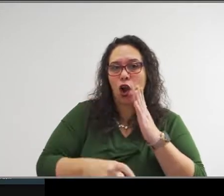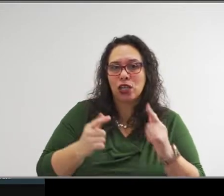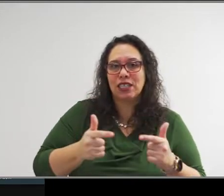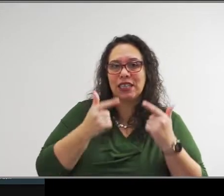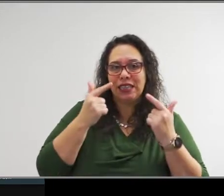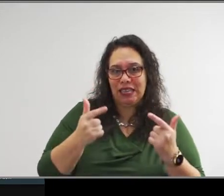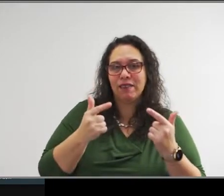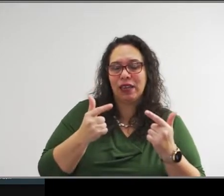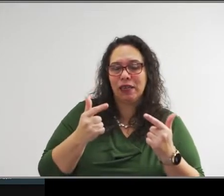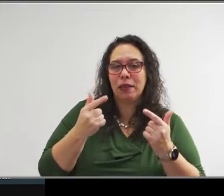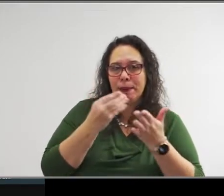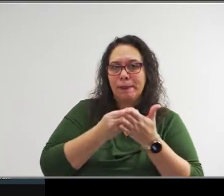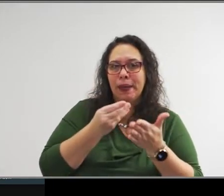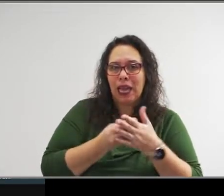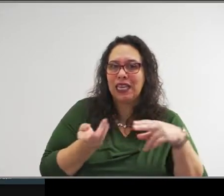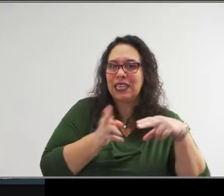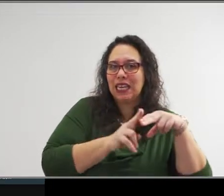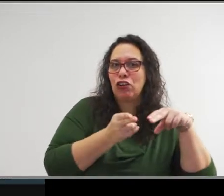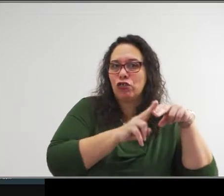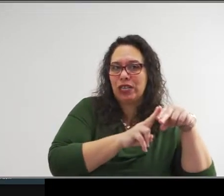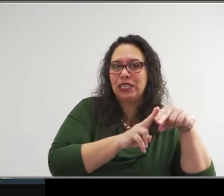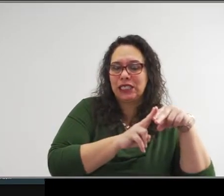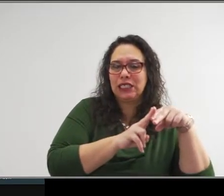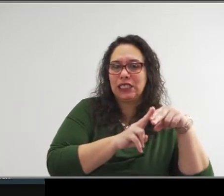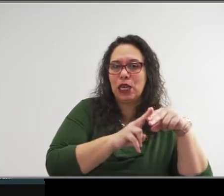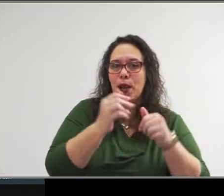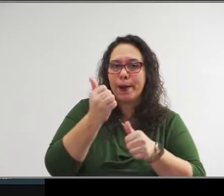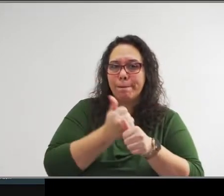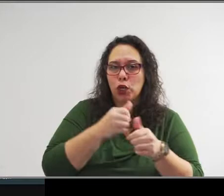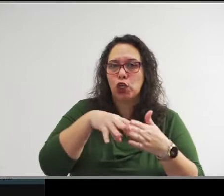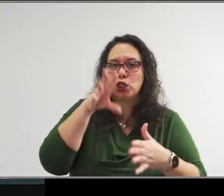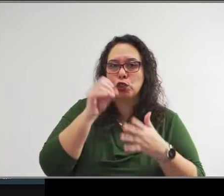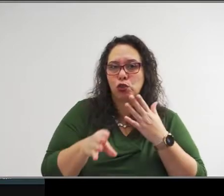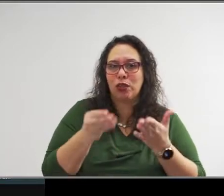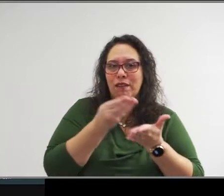which is an increase of per student funding year over year.